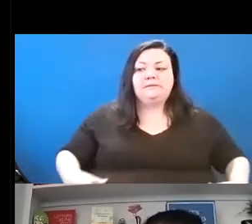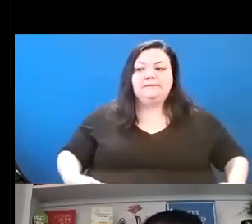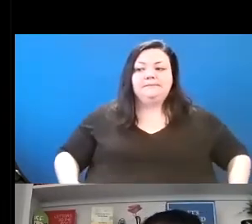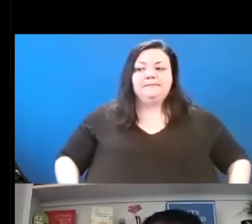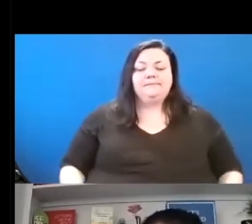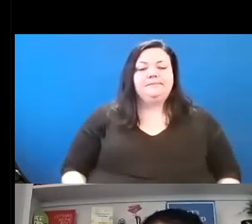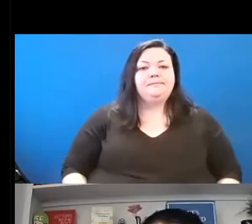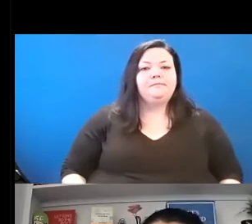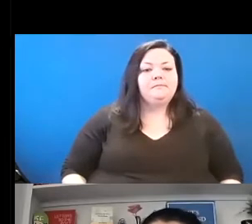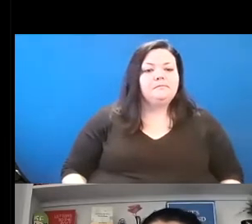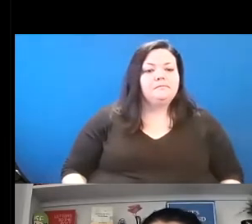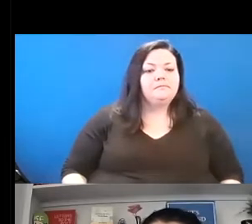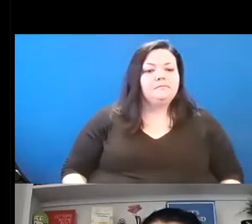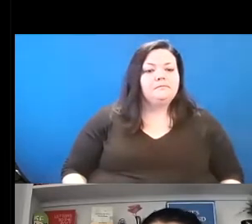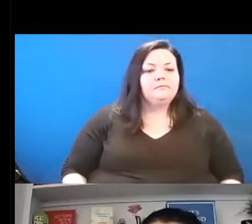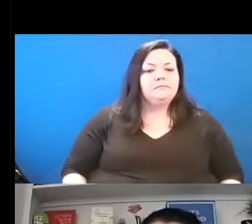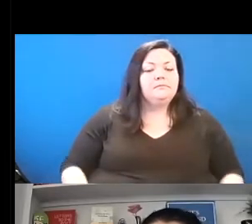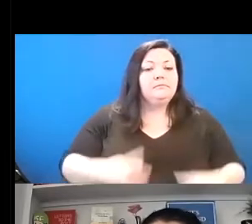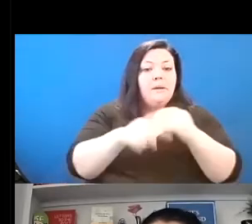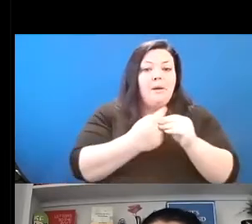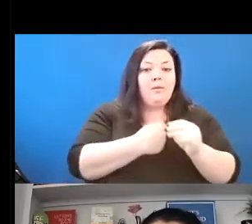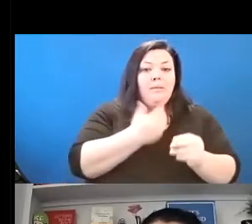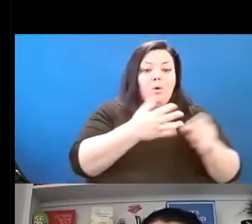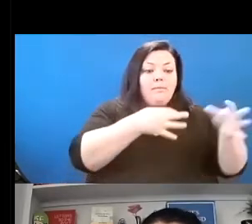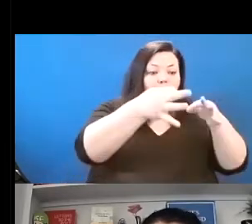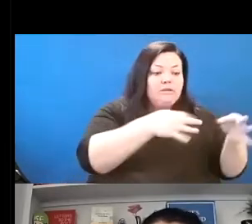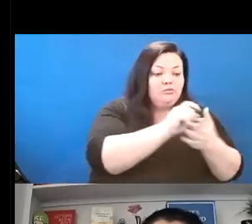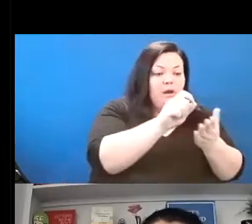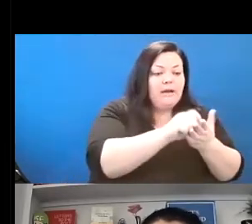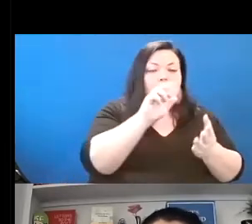about the poem uh ecrustic writing or fanfiction thus far